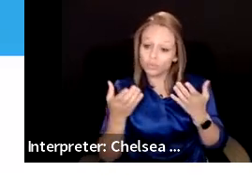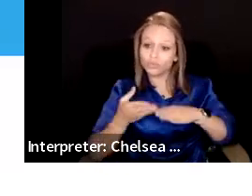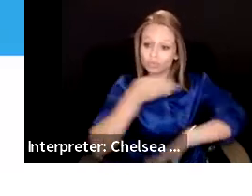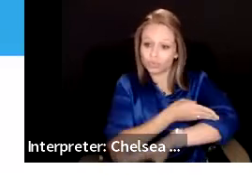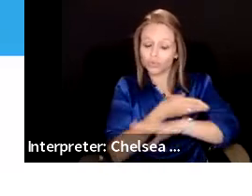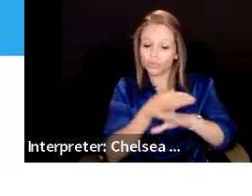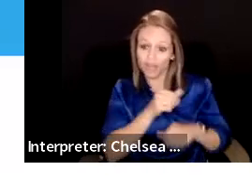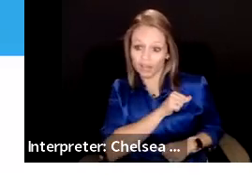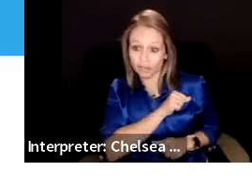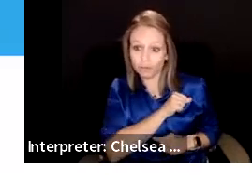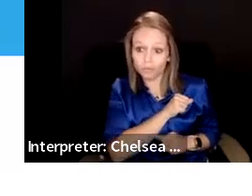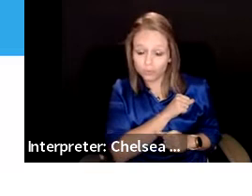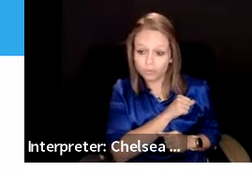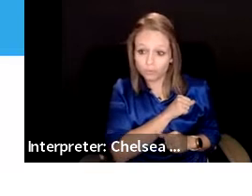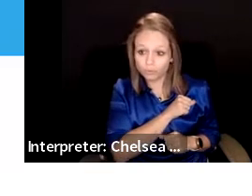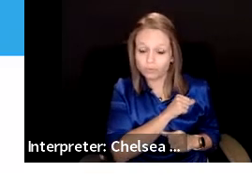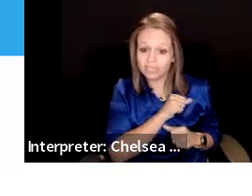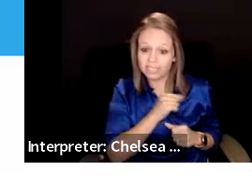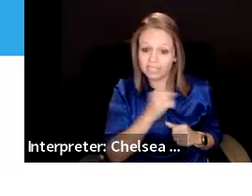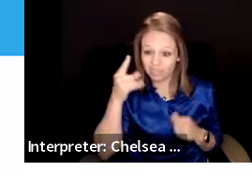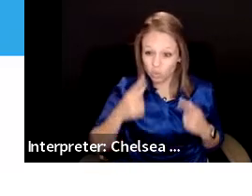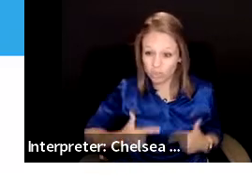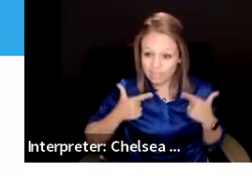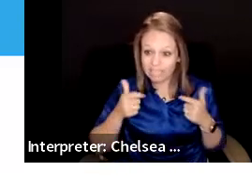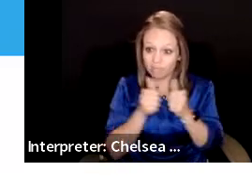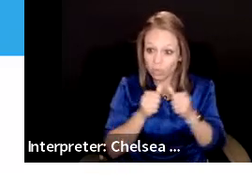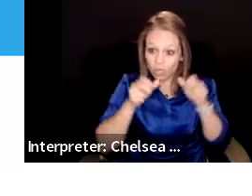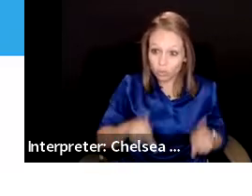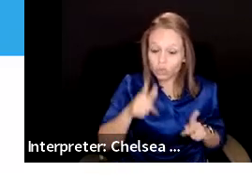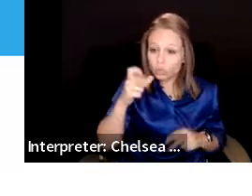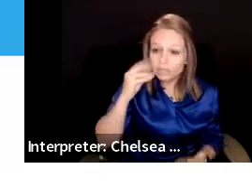are in recovery from OUD and we want to develop